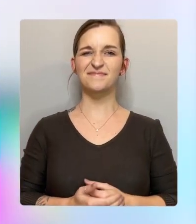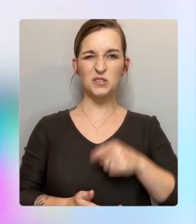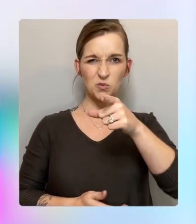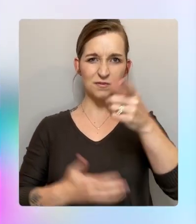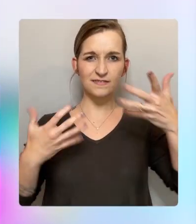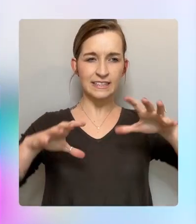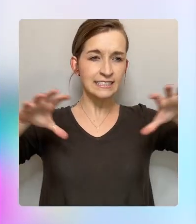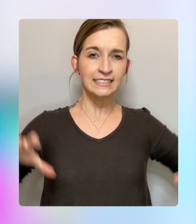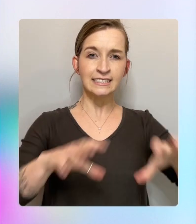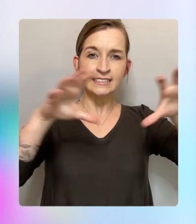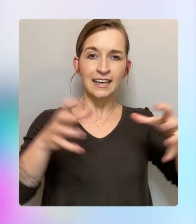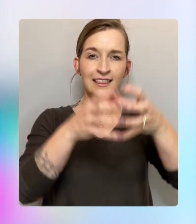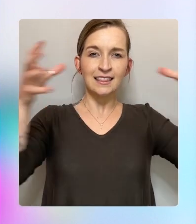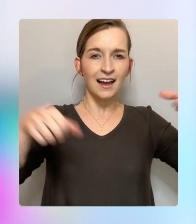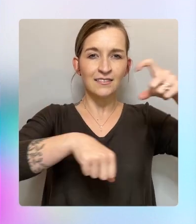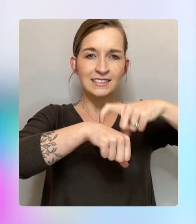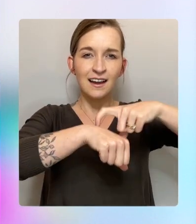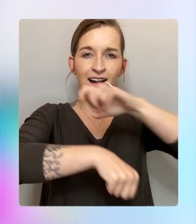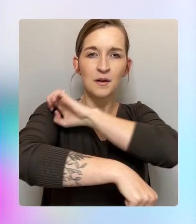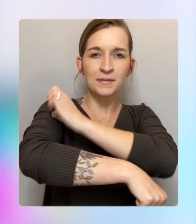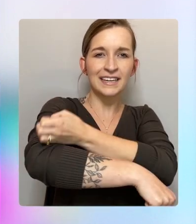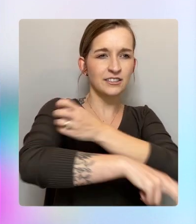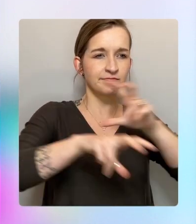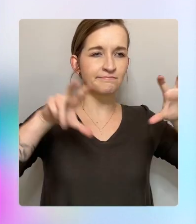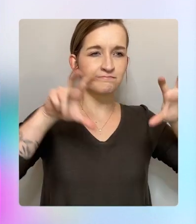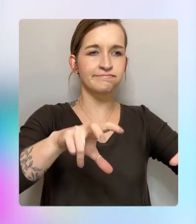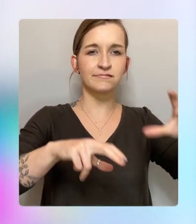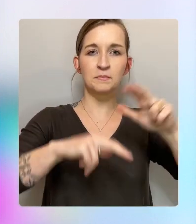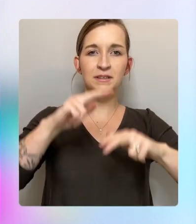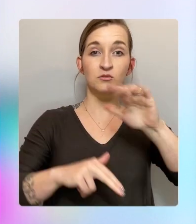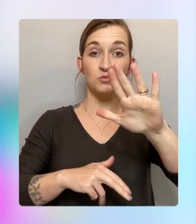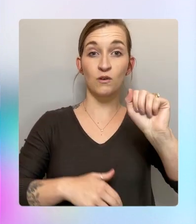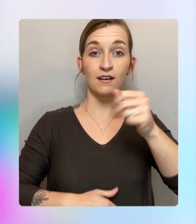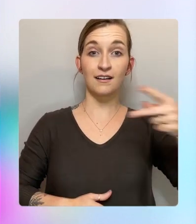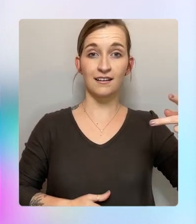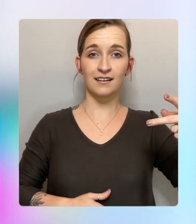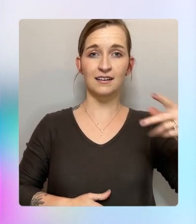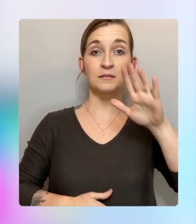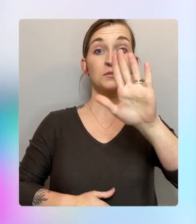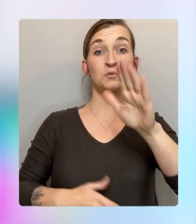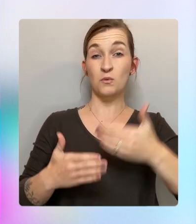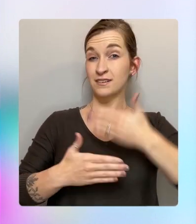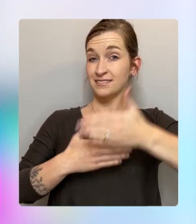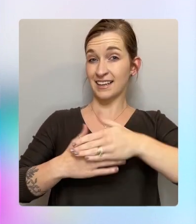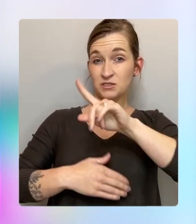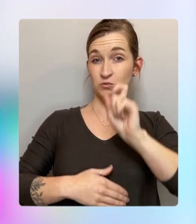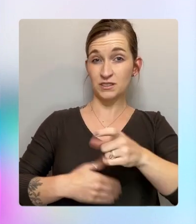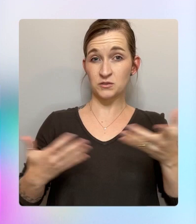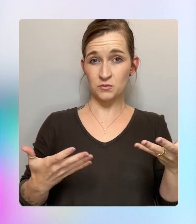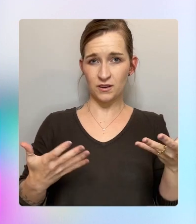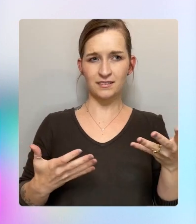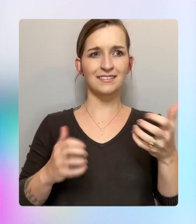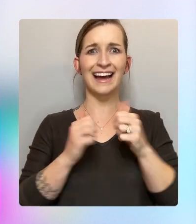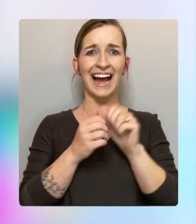You've spent a lot of time building your app. And the next question you probably have is, "How do I get it discovered?"